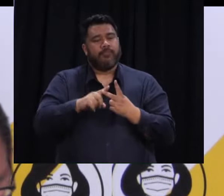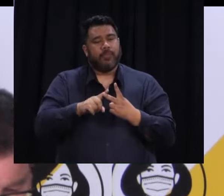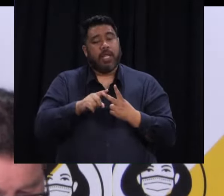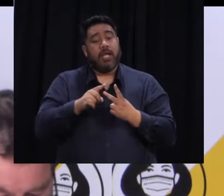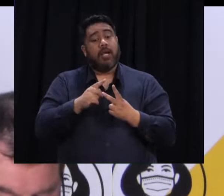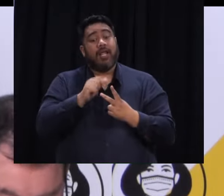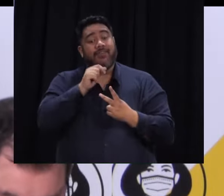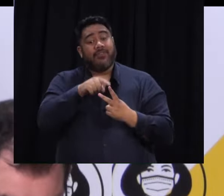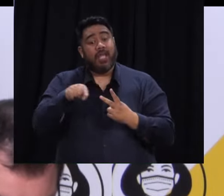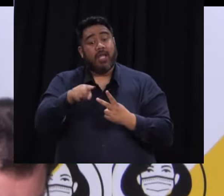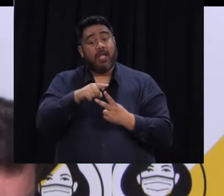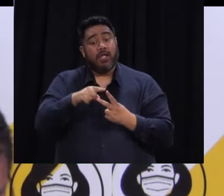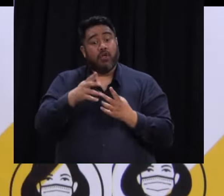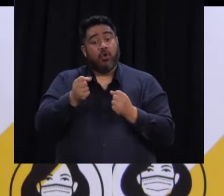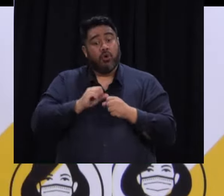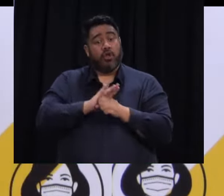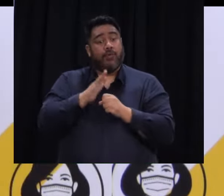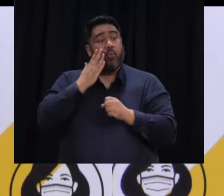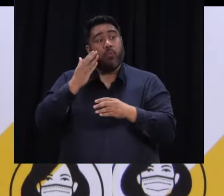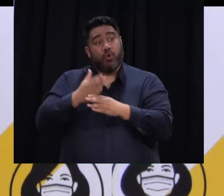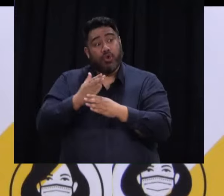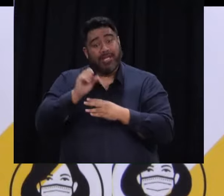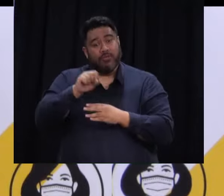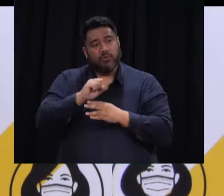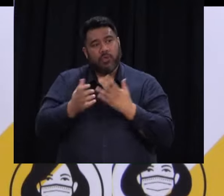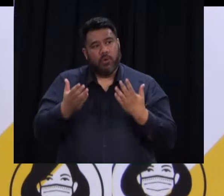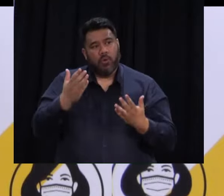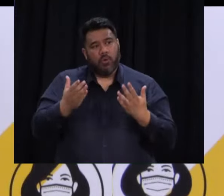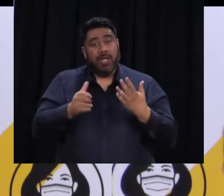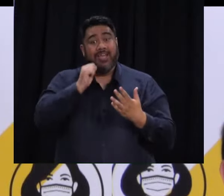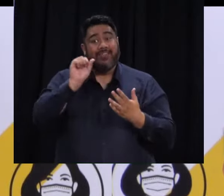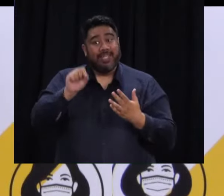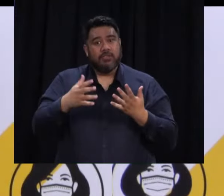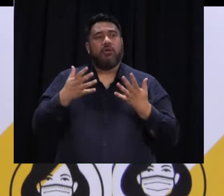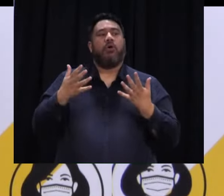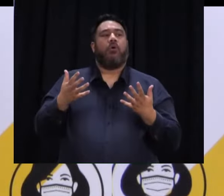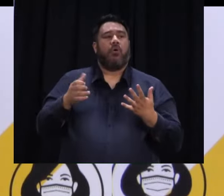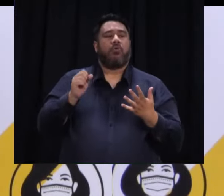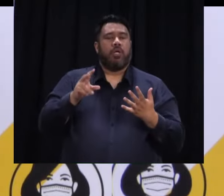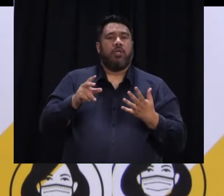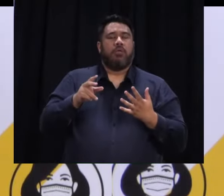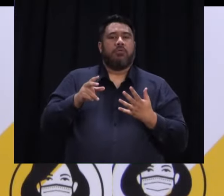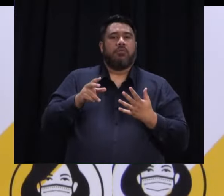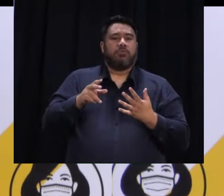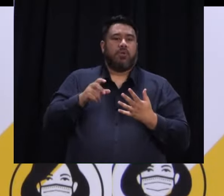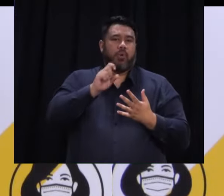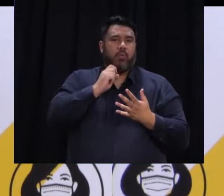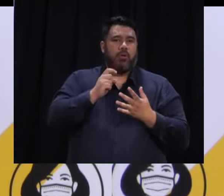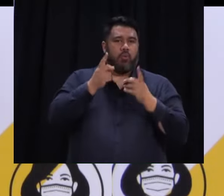essential workers. How many of our new cases were in the